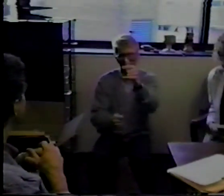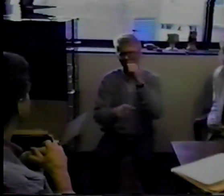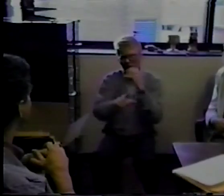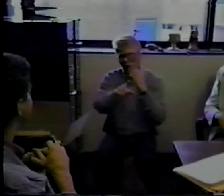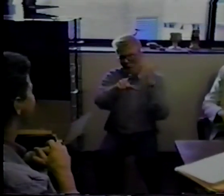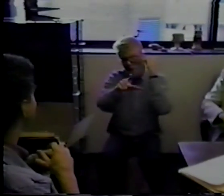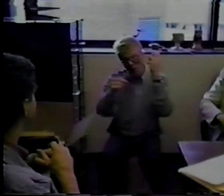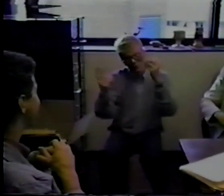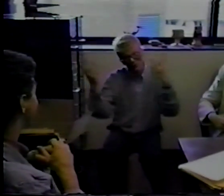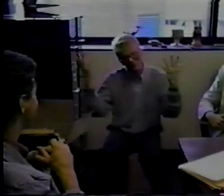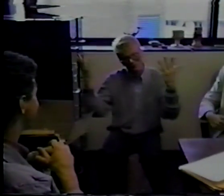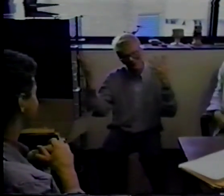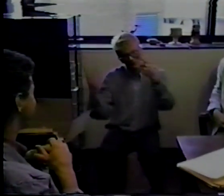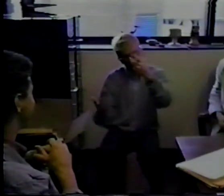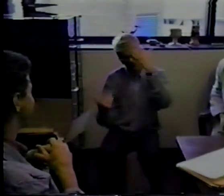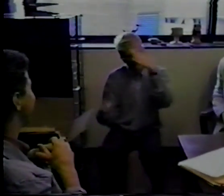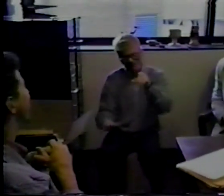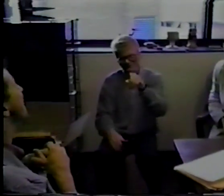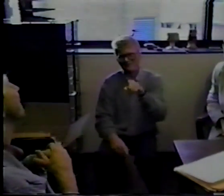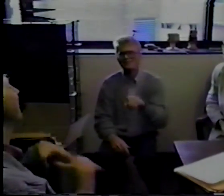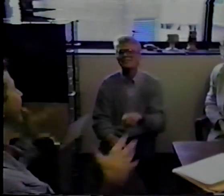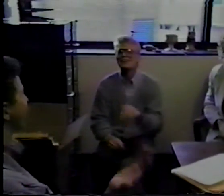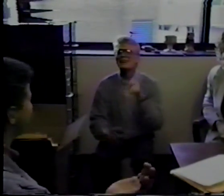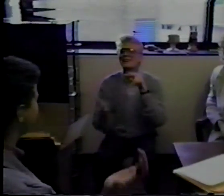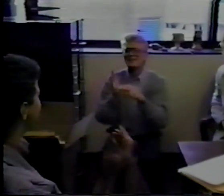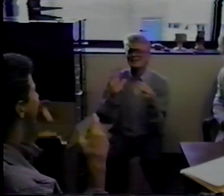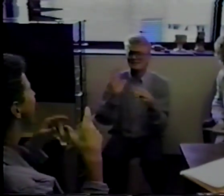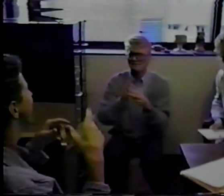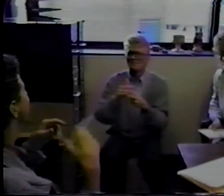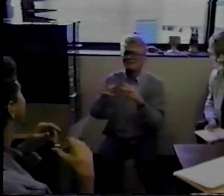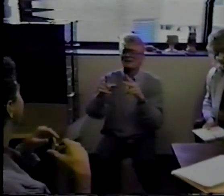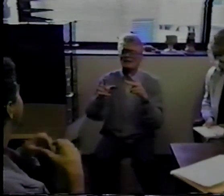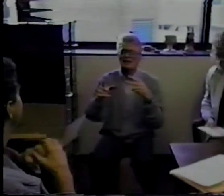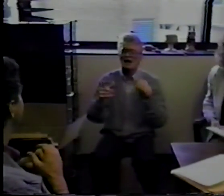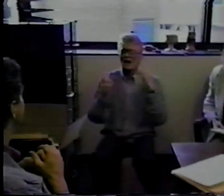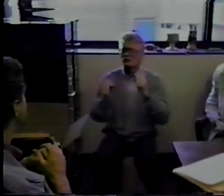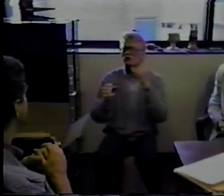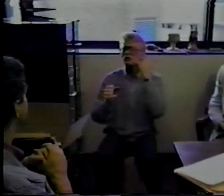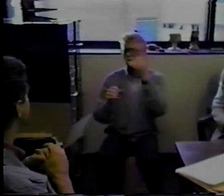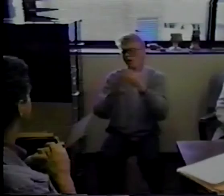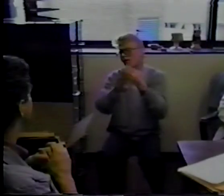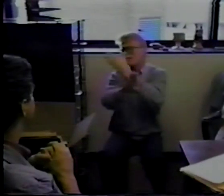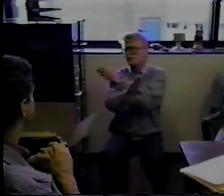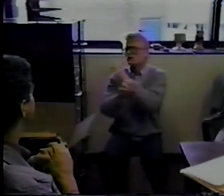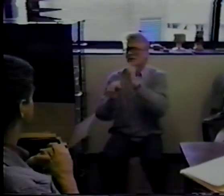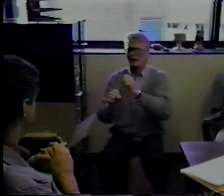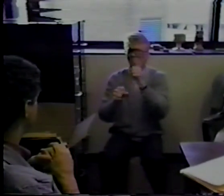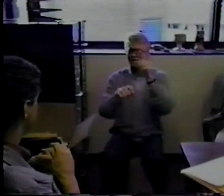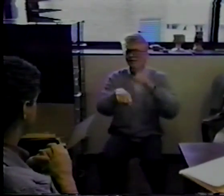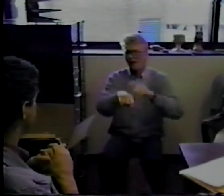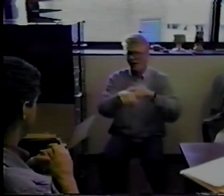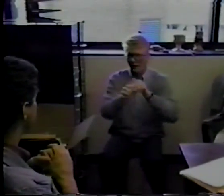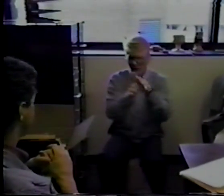I'll try to do things enough in advance so the message gets through.